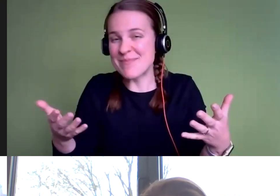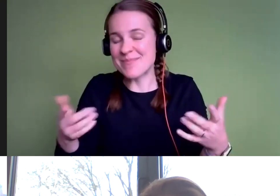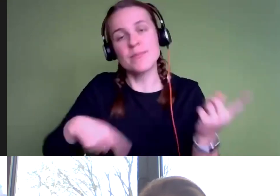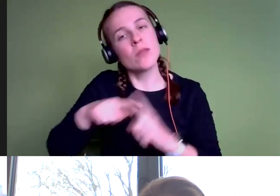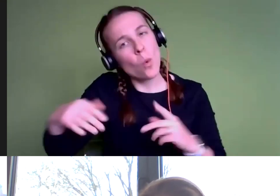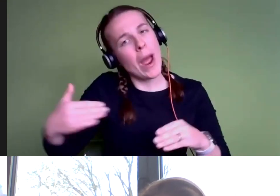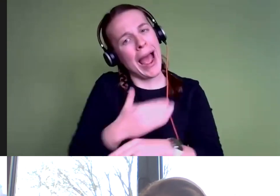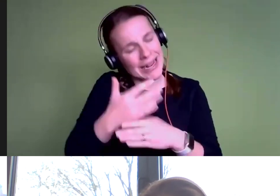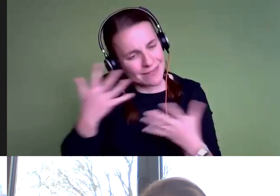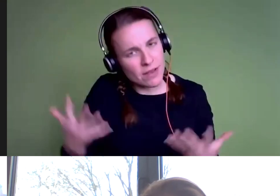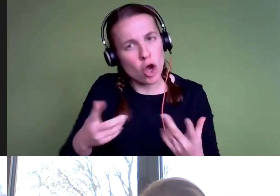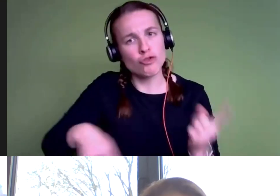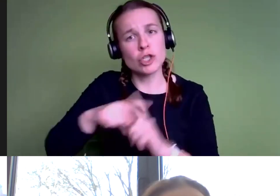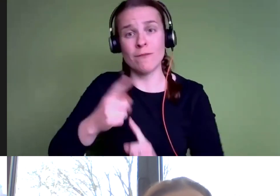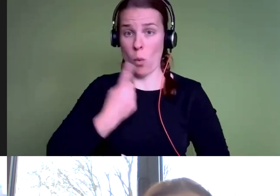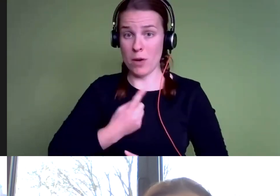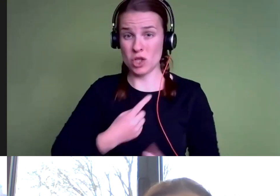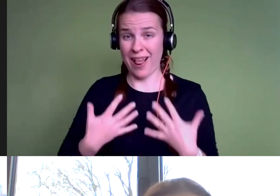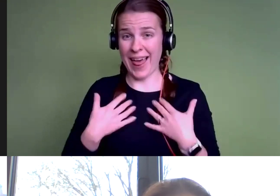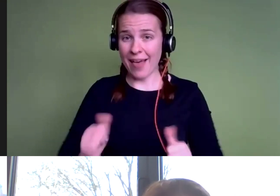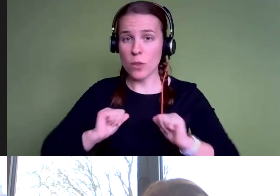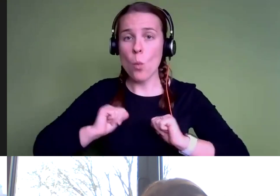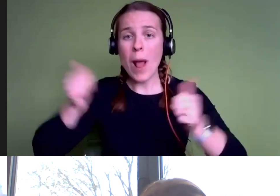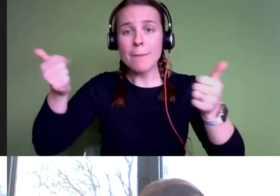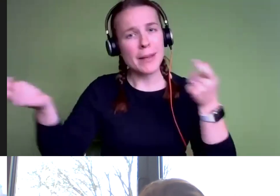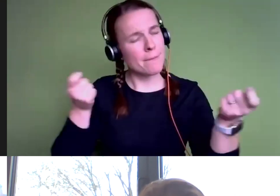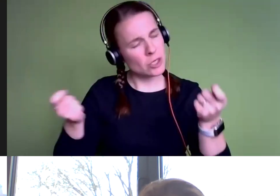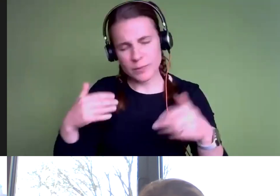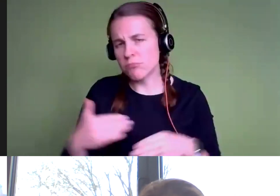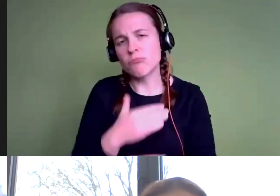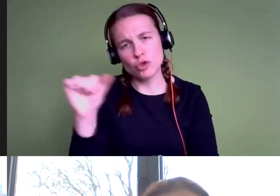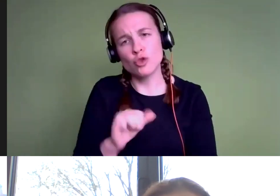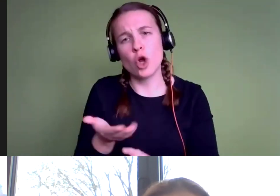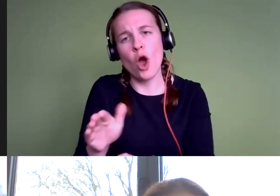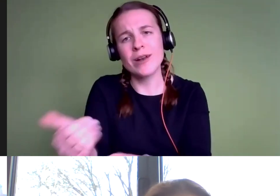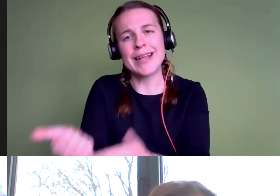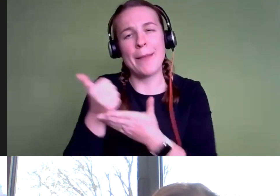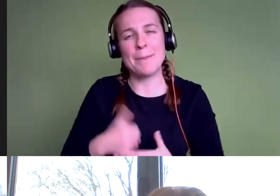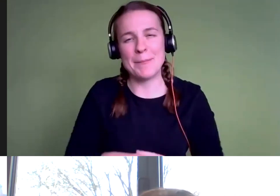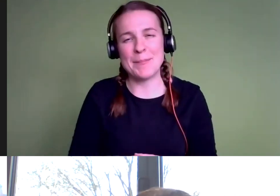garden, balcony, or a window box. We are actively encouraged to use